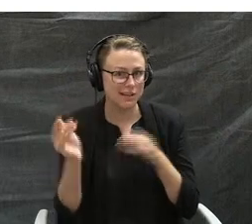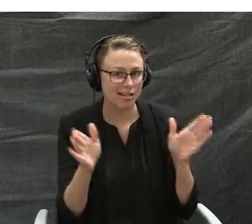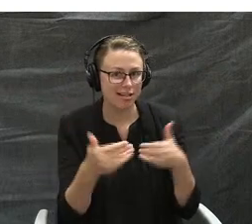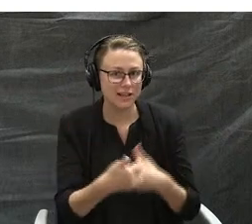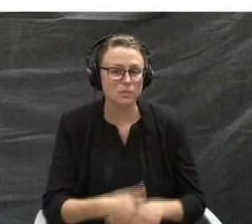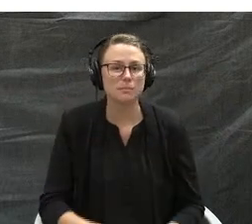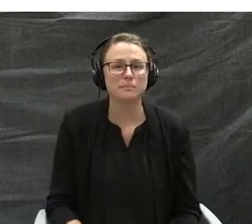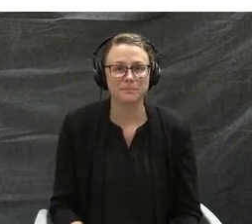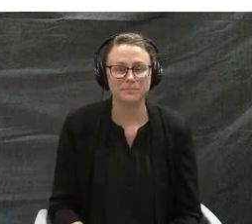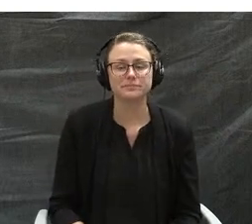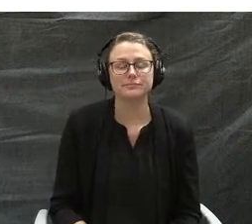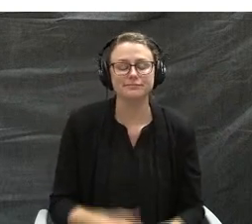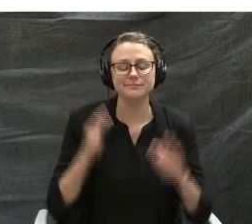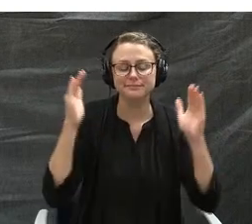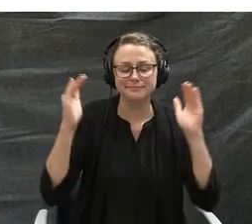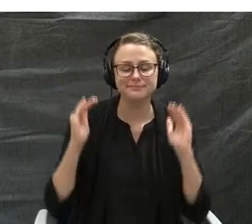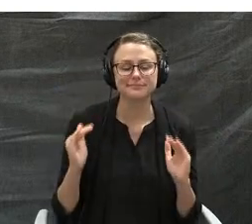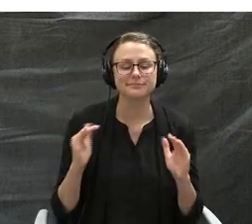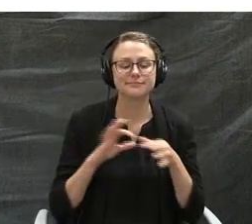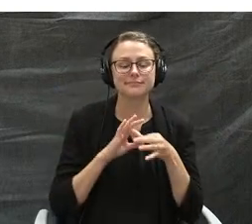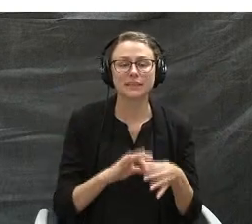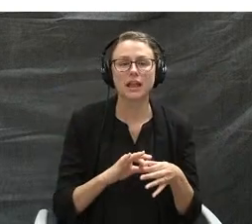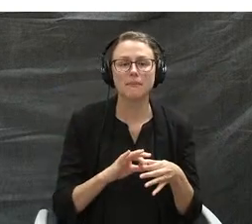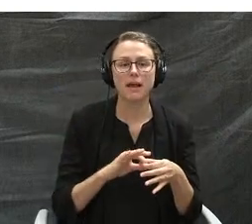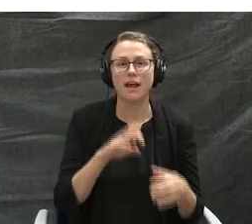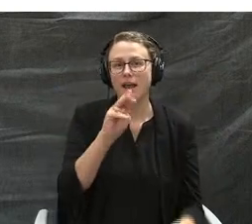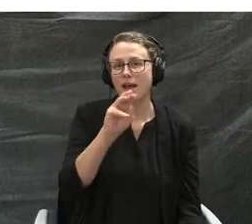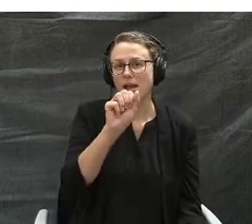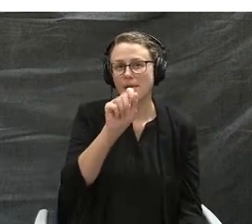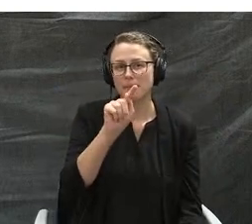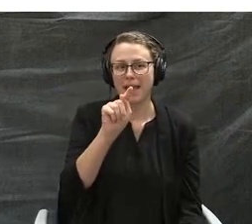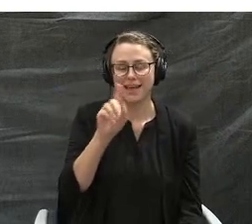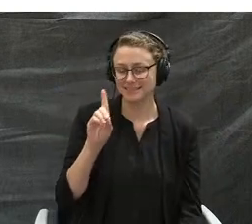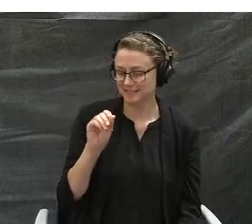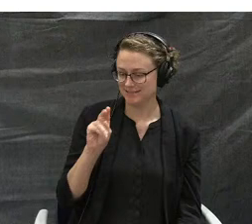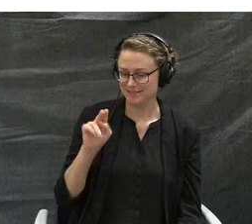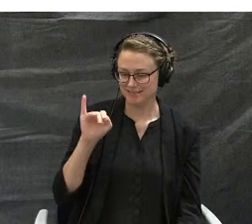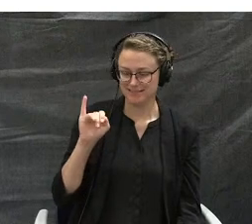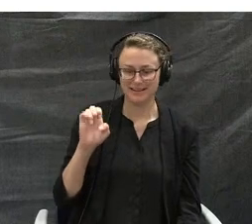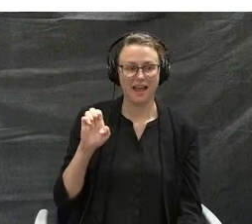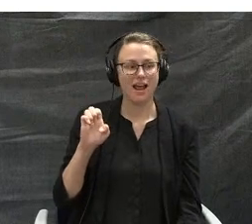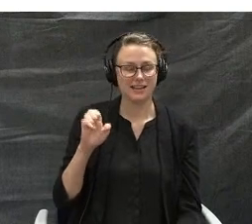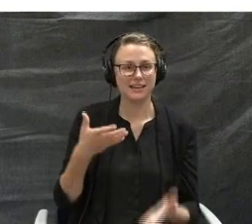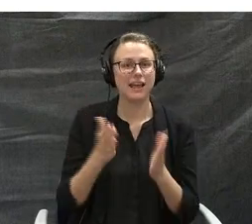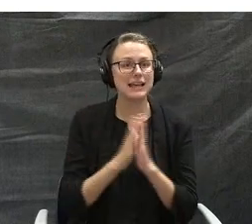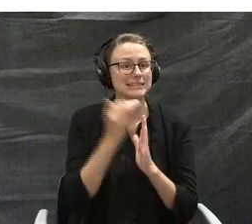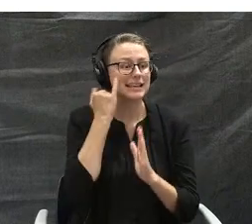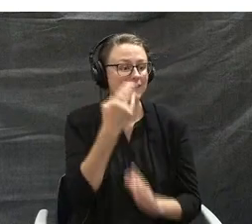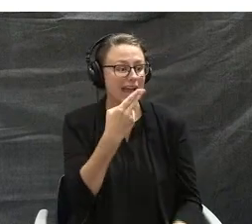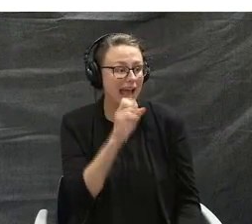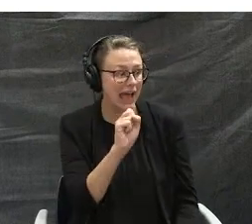A question regarding mast Dounia Schulman of Shorewood asks if high school students opted for an E learning method of learning